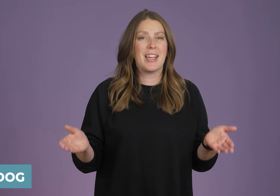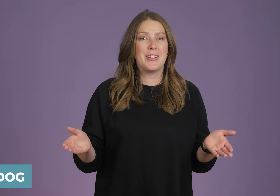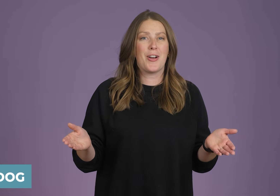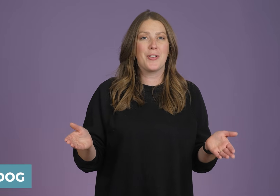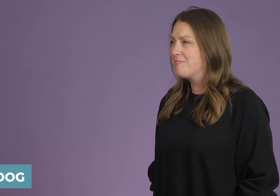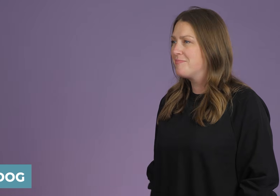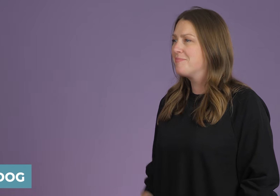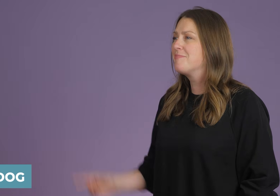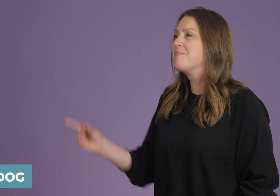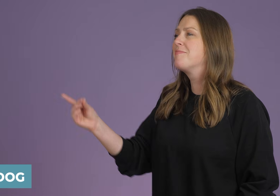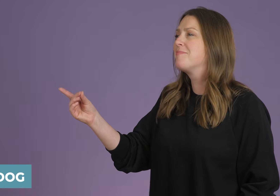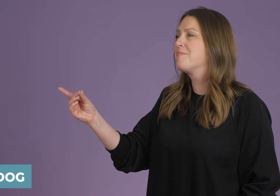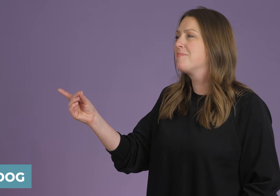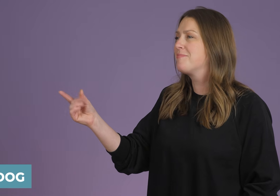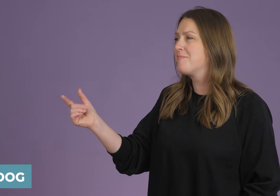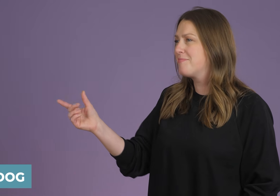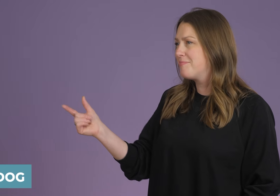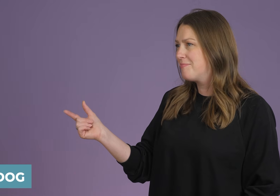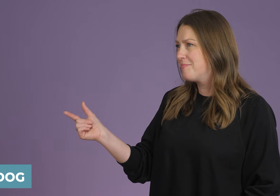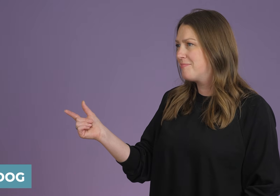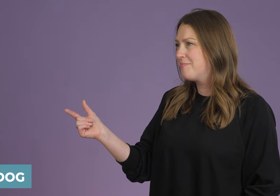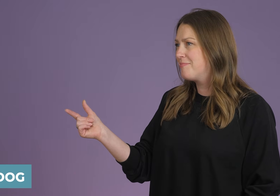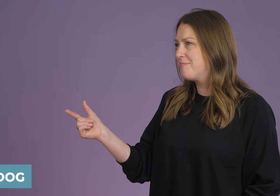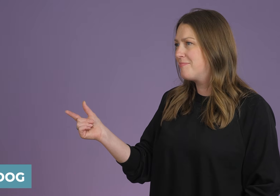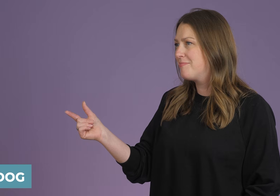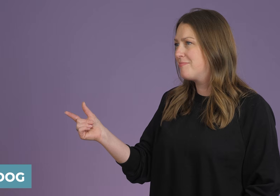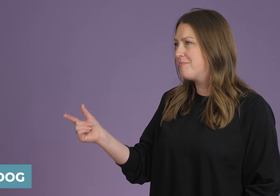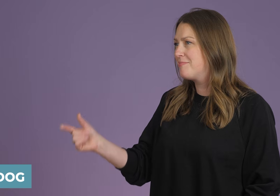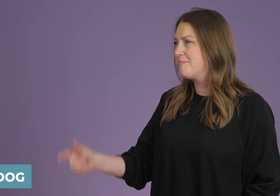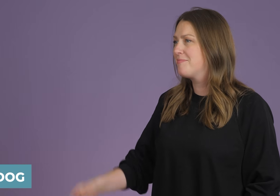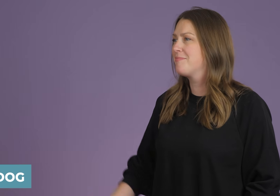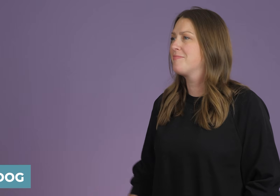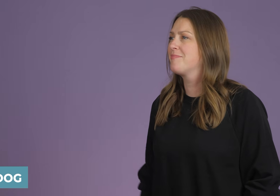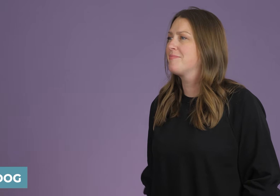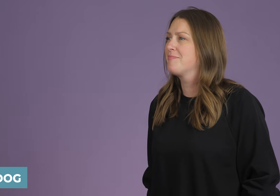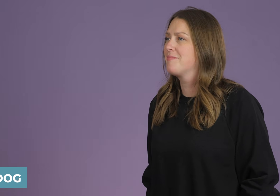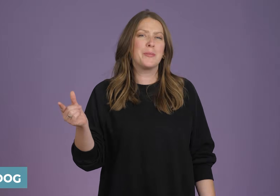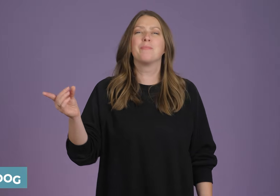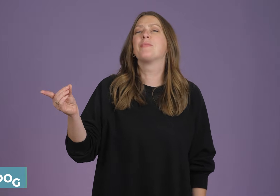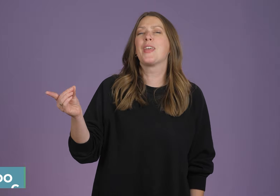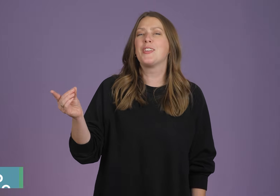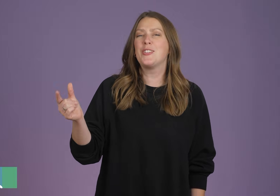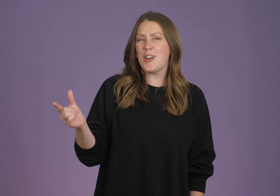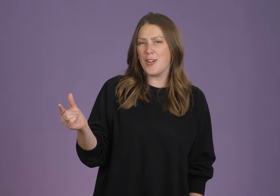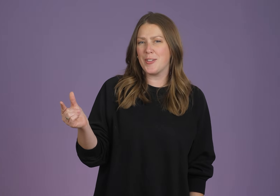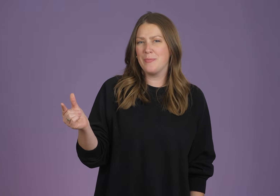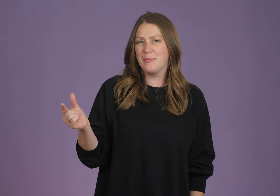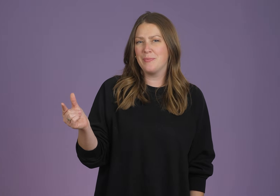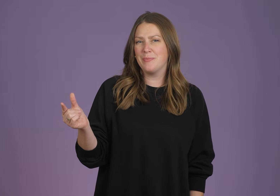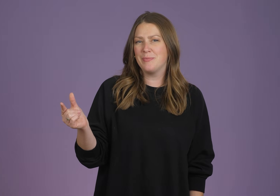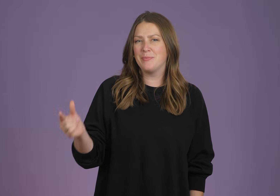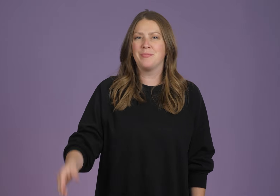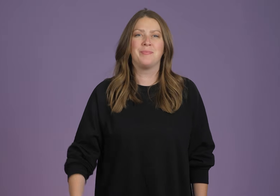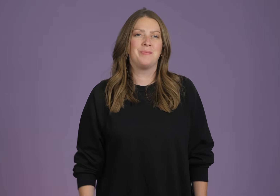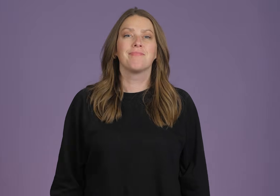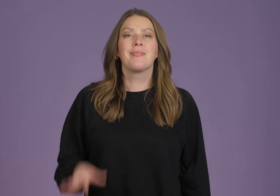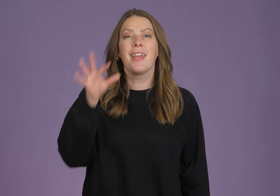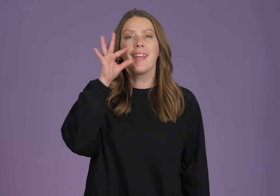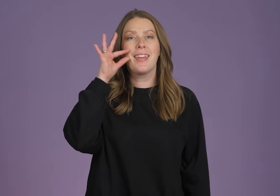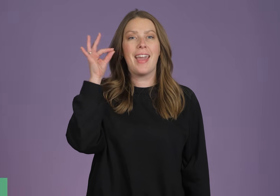sign dog, but this one D to G with